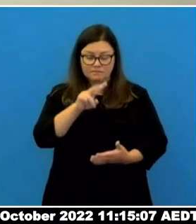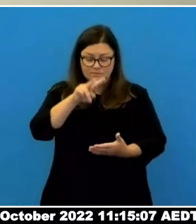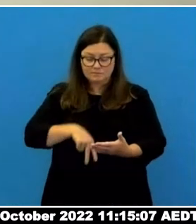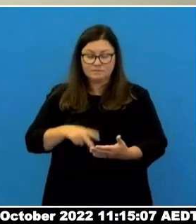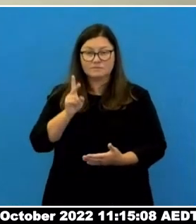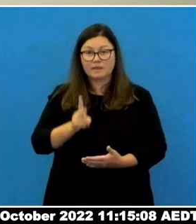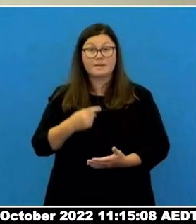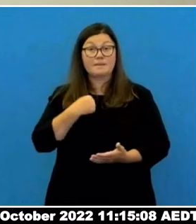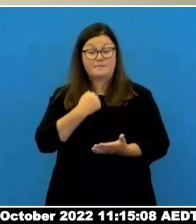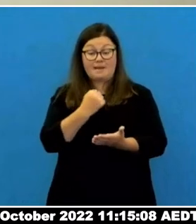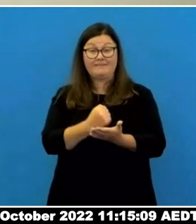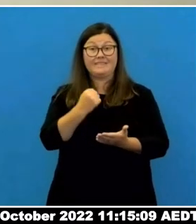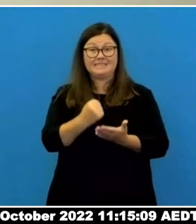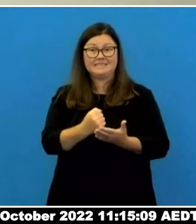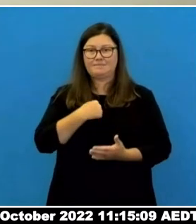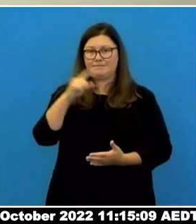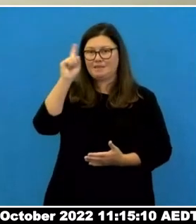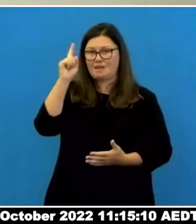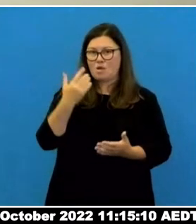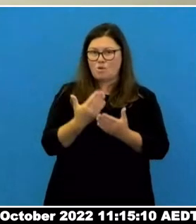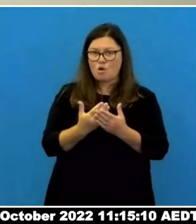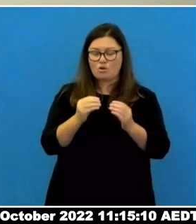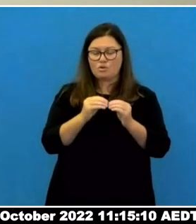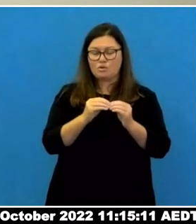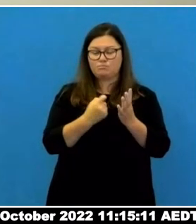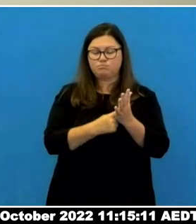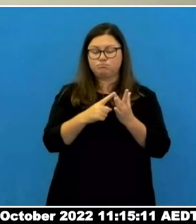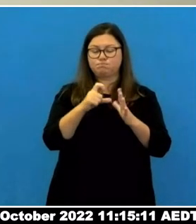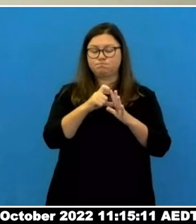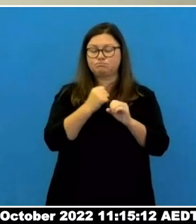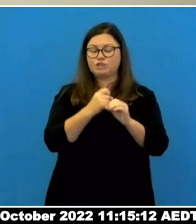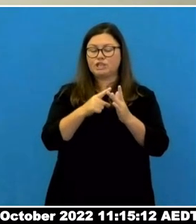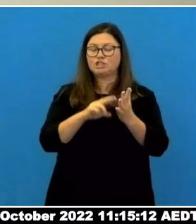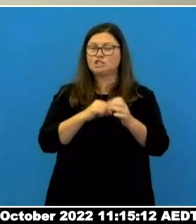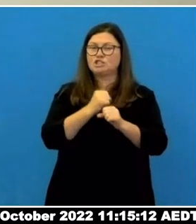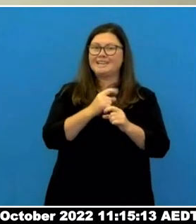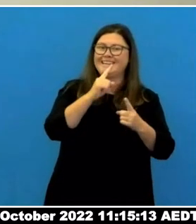I am currently on a bridging E visa, class WE,